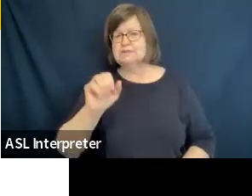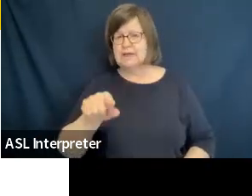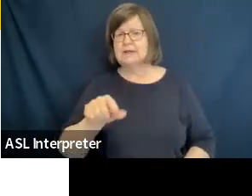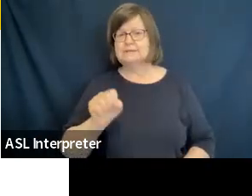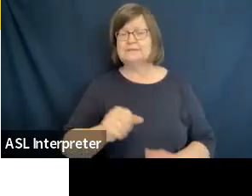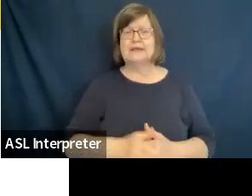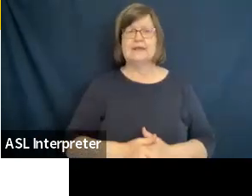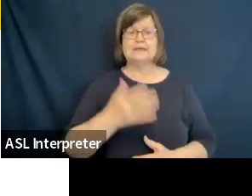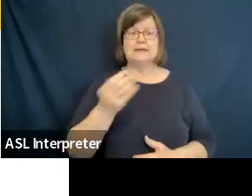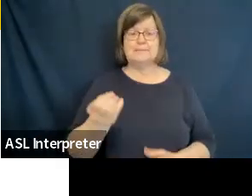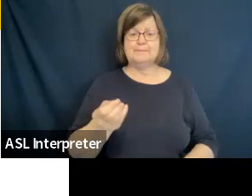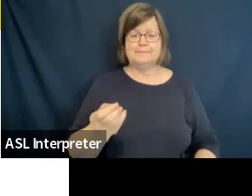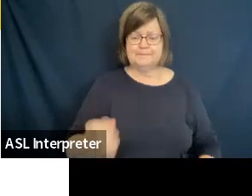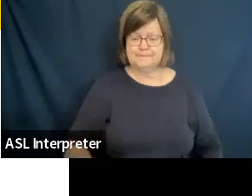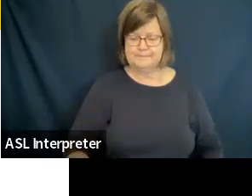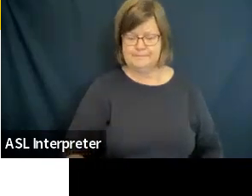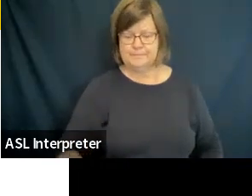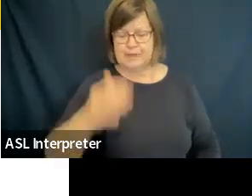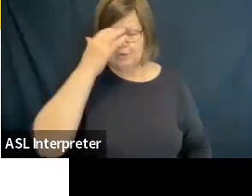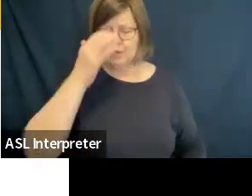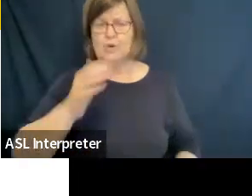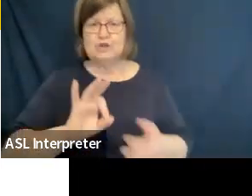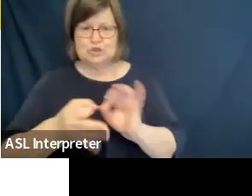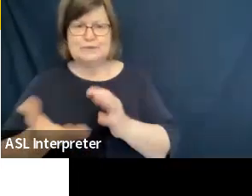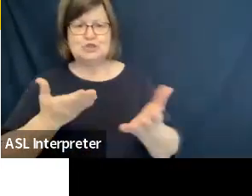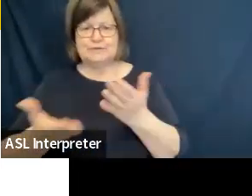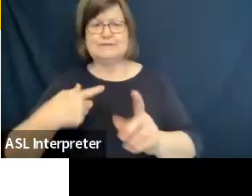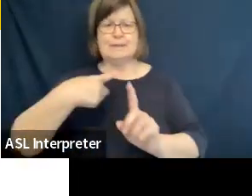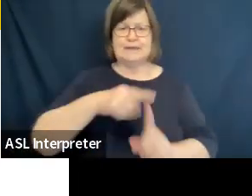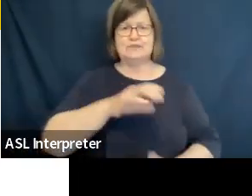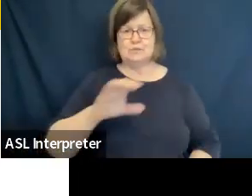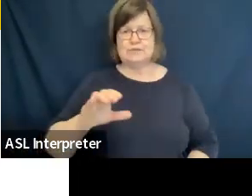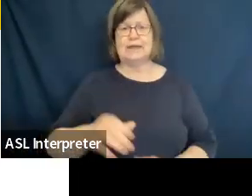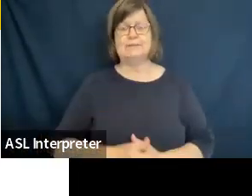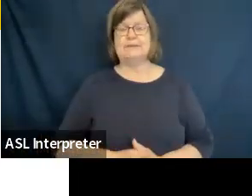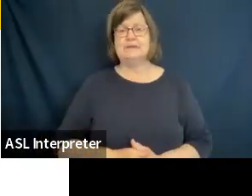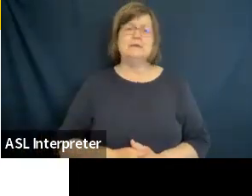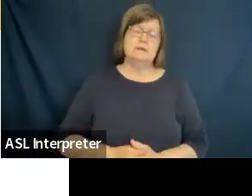and, you know, there's interpreting services, closed captioning. So I